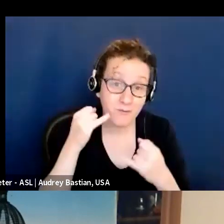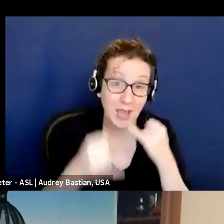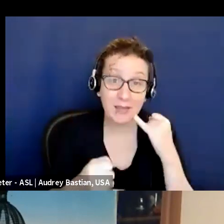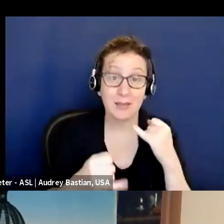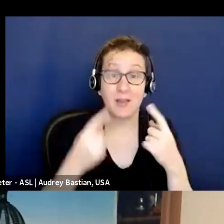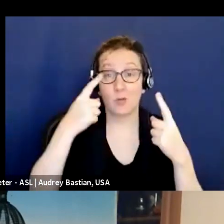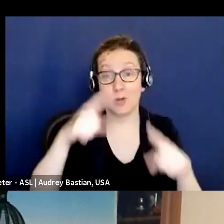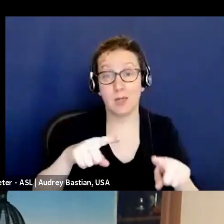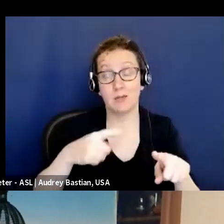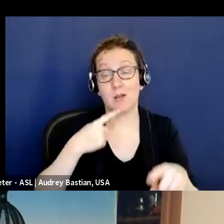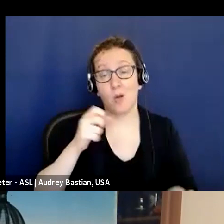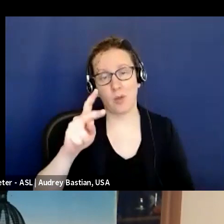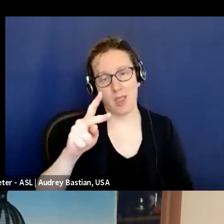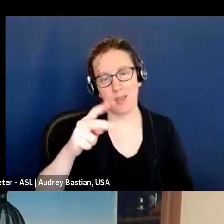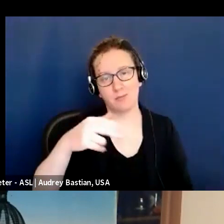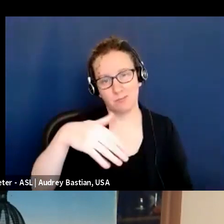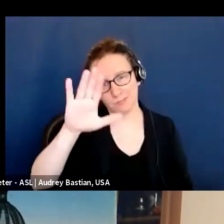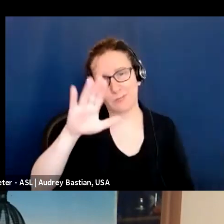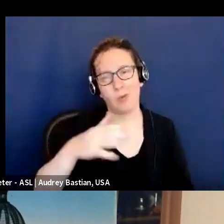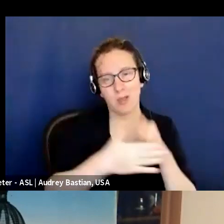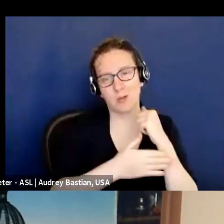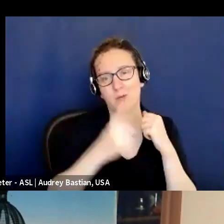you can go to that country for a year. >> JUSTIN HARFORD: Yeah, yeah,